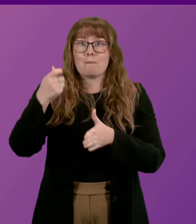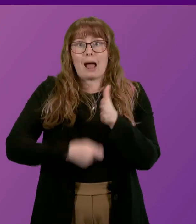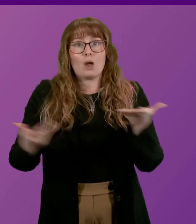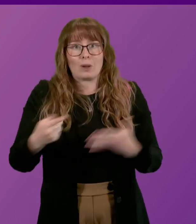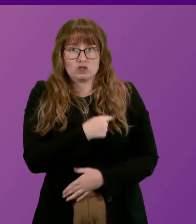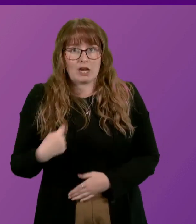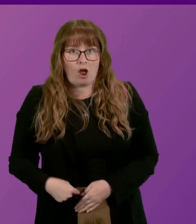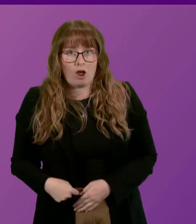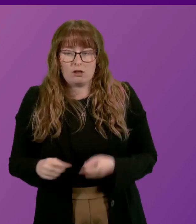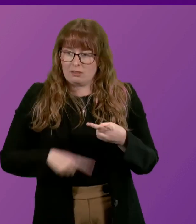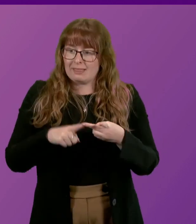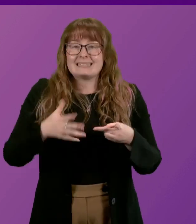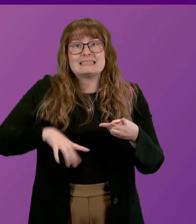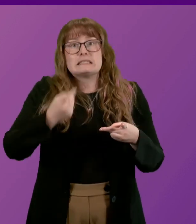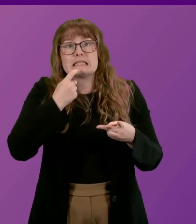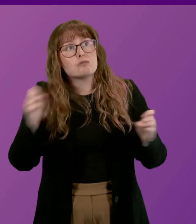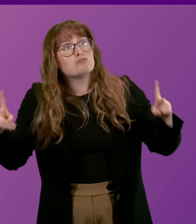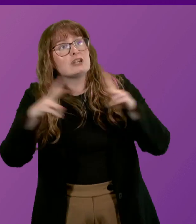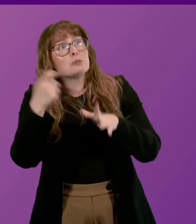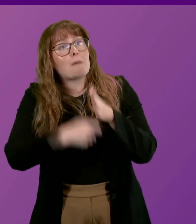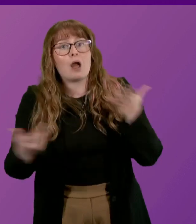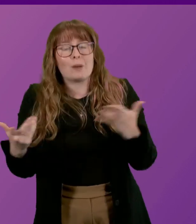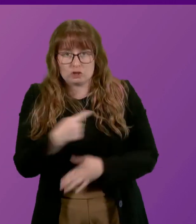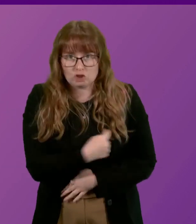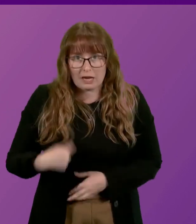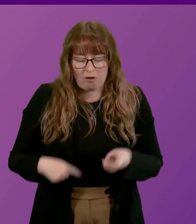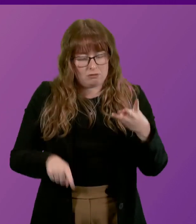when Scotland needs steel for bridges, it buys from China; and when we need ferries,